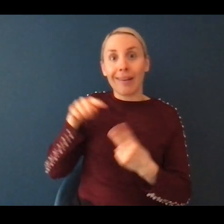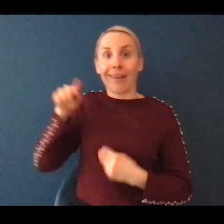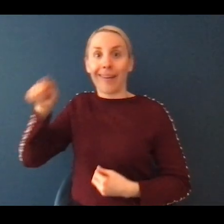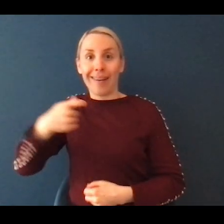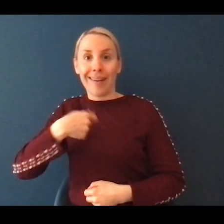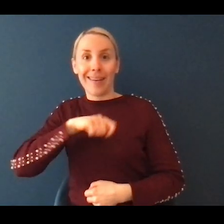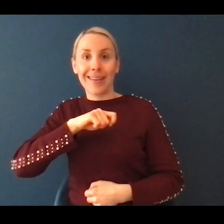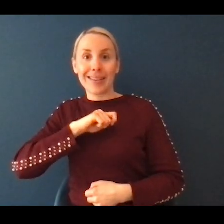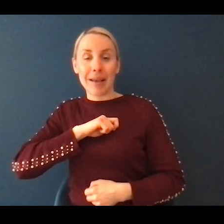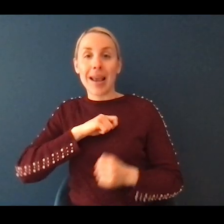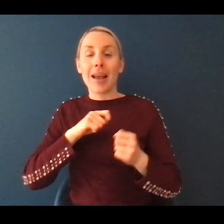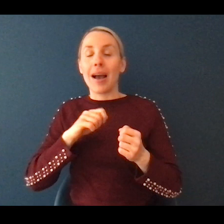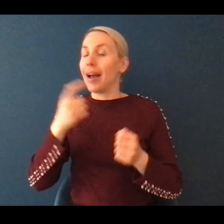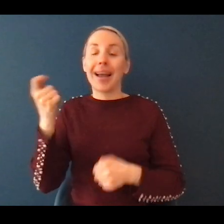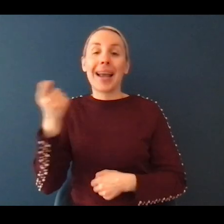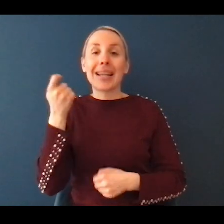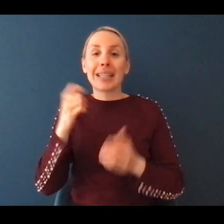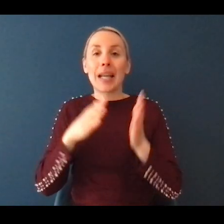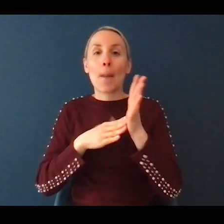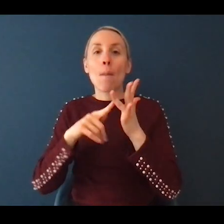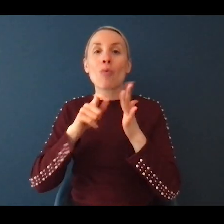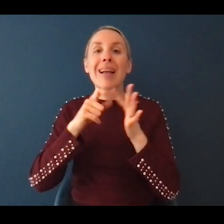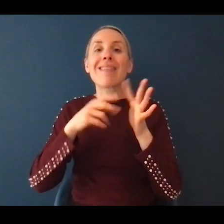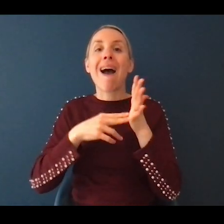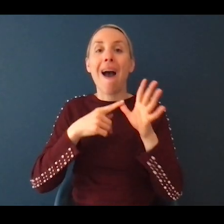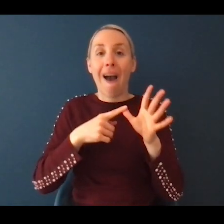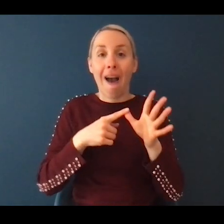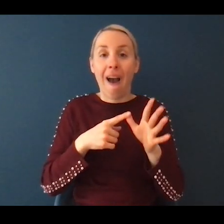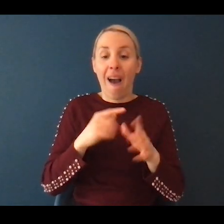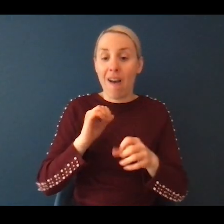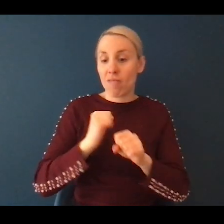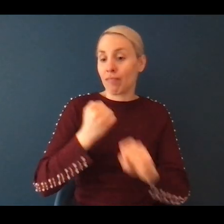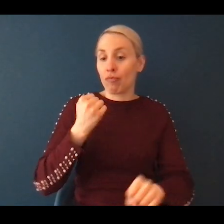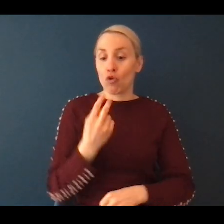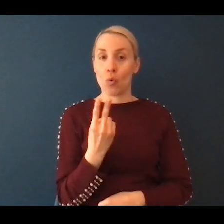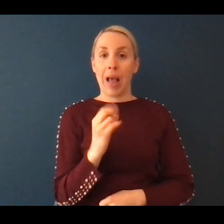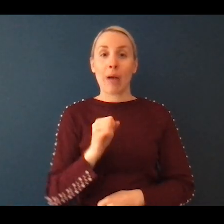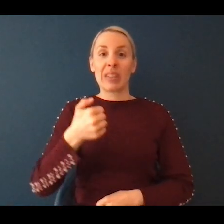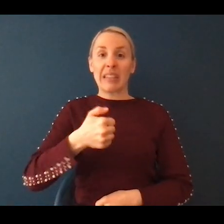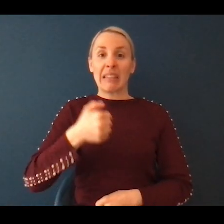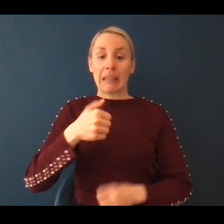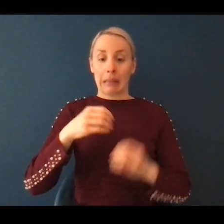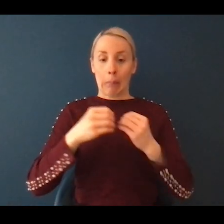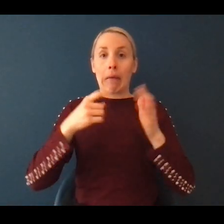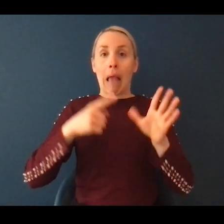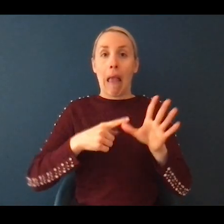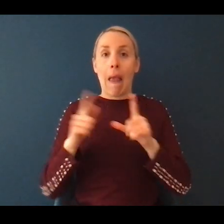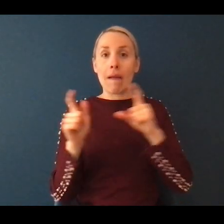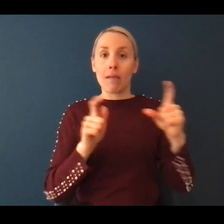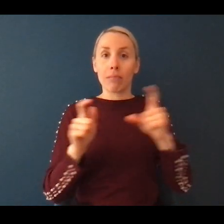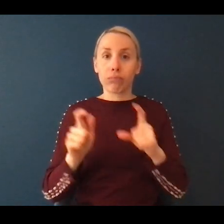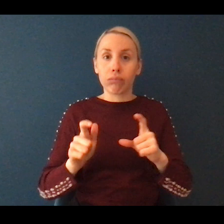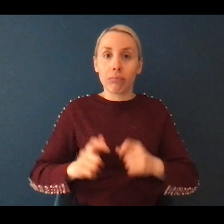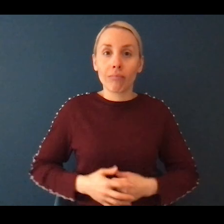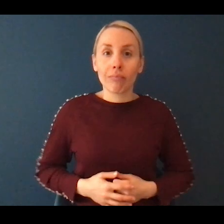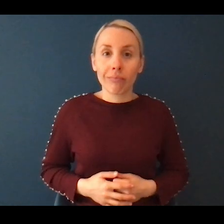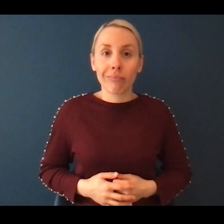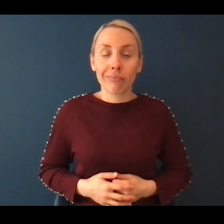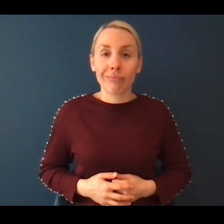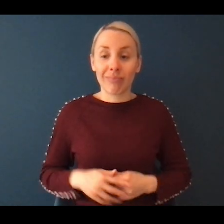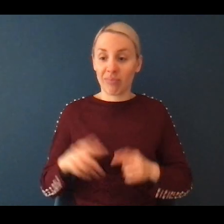College of Communication in 2016 with a BA in Photography and works with photography